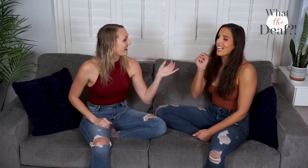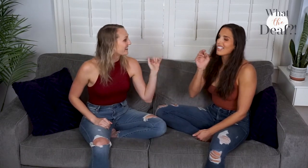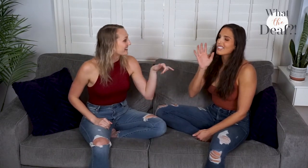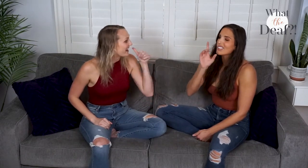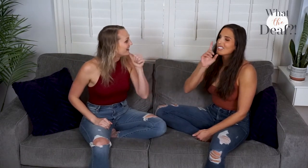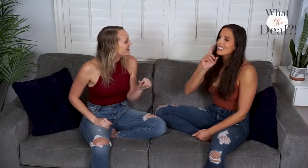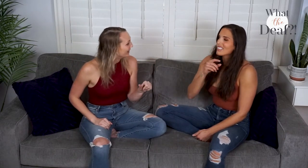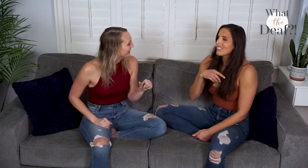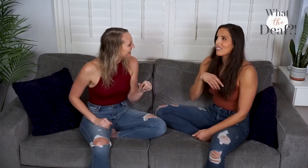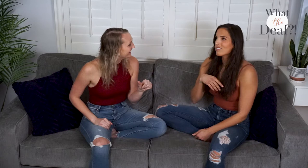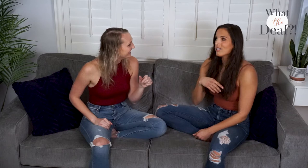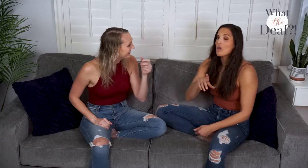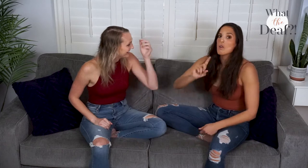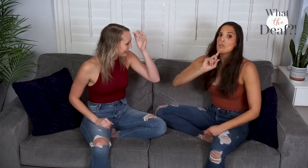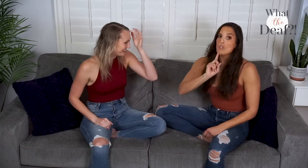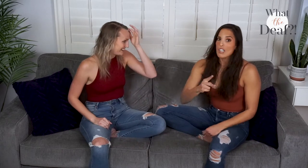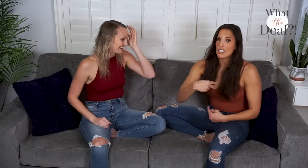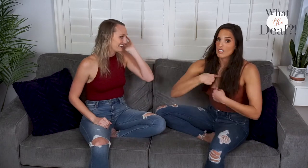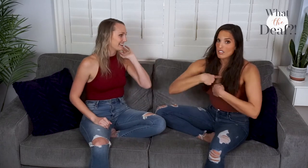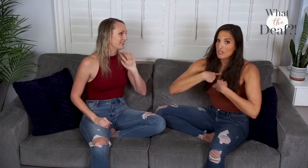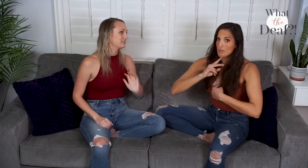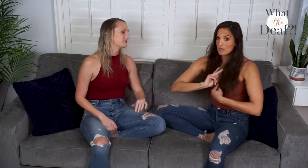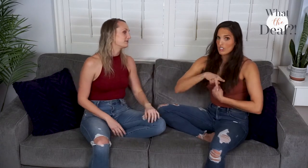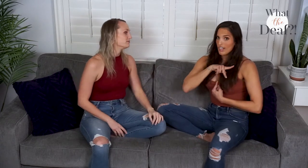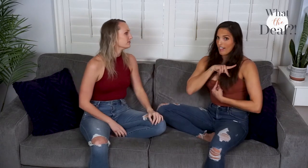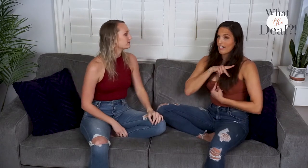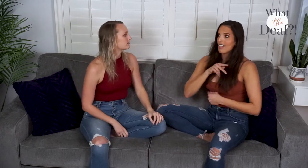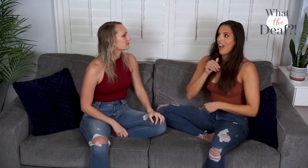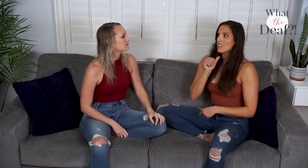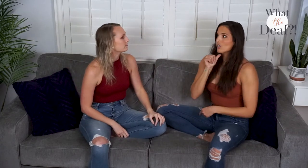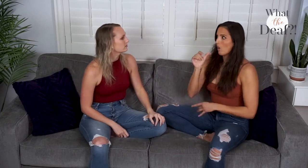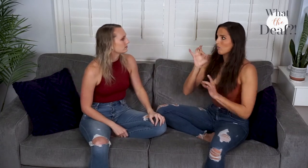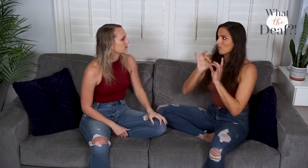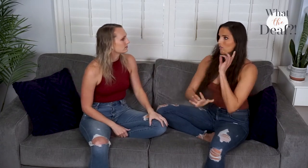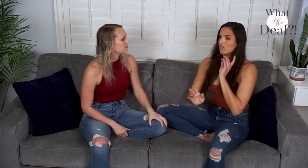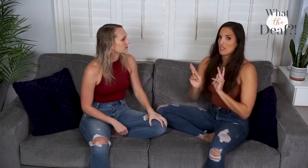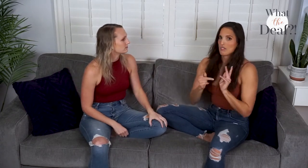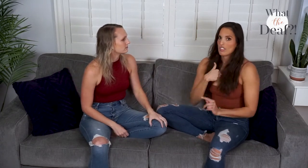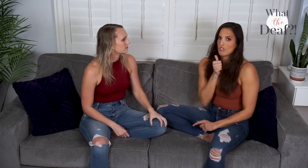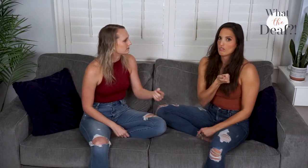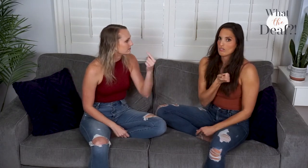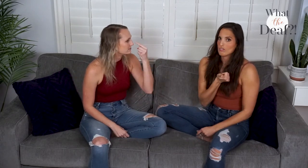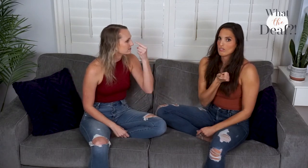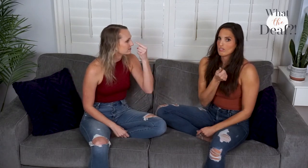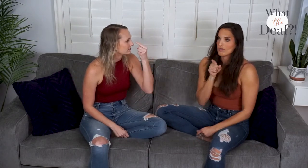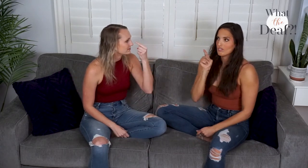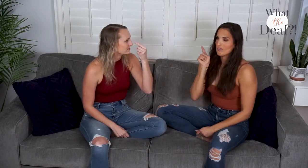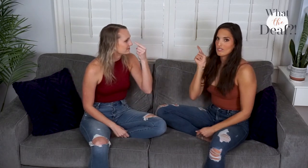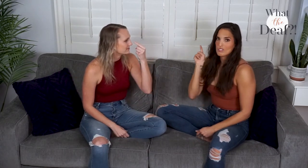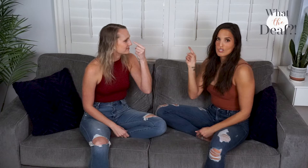And then… okay, so my personality… I don’t go off on people. I do!